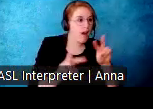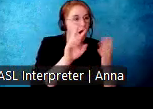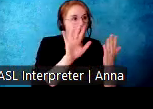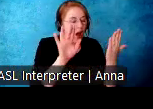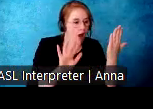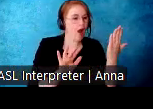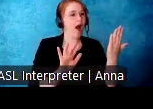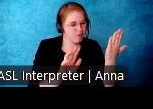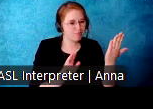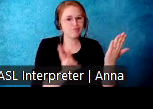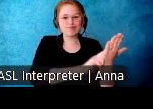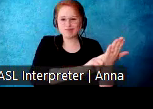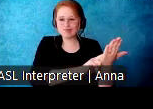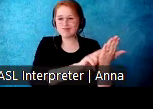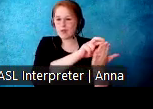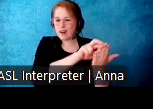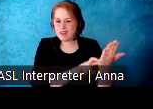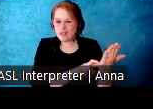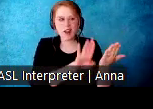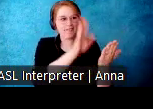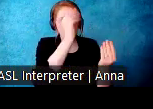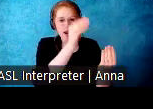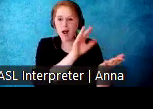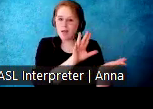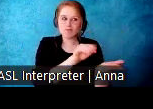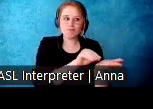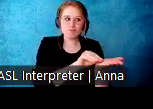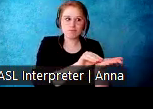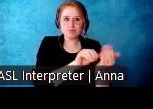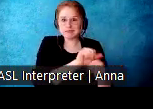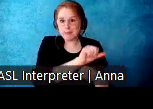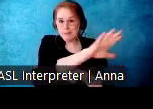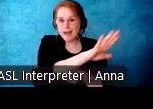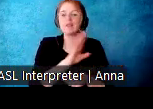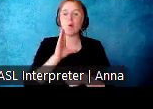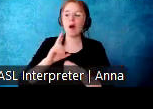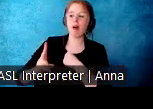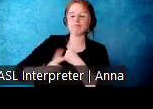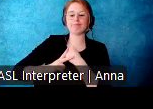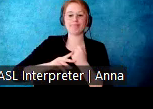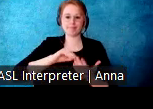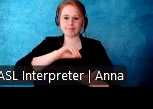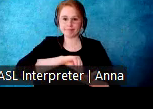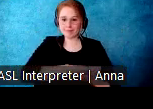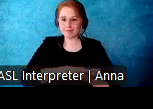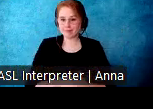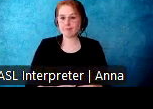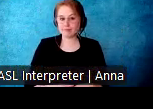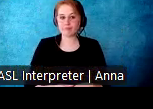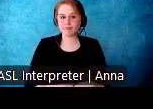so that we can keep their journey with CDCP going and we continue with variations to promote features.